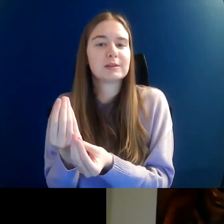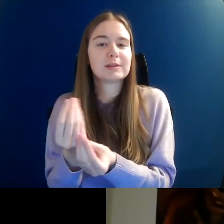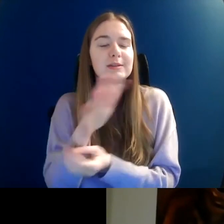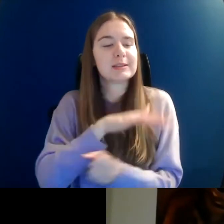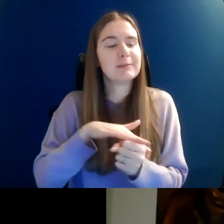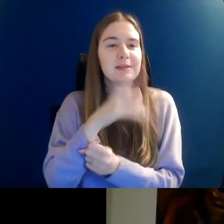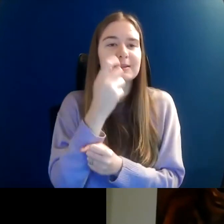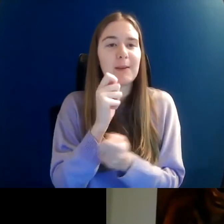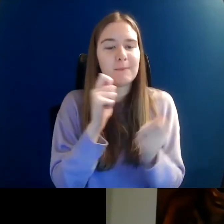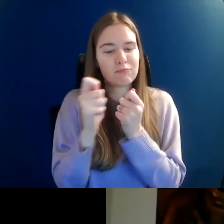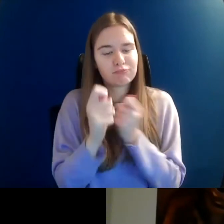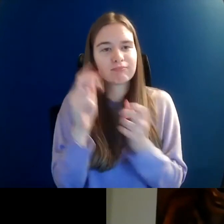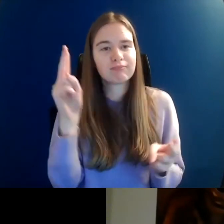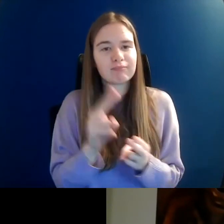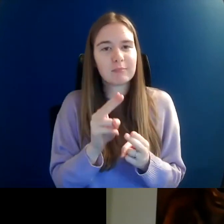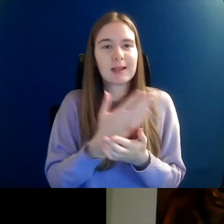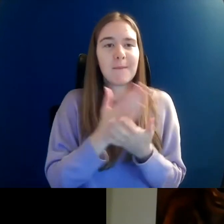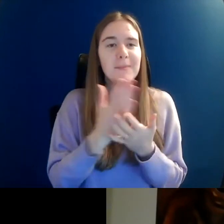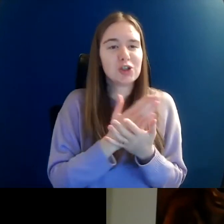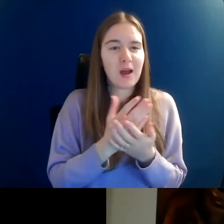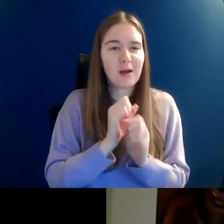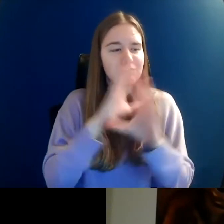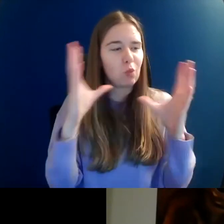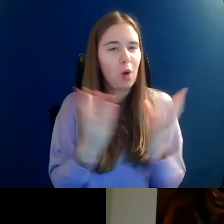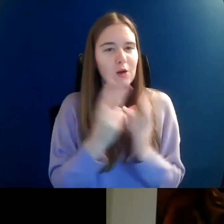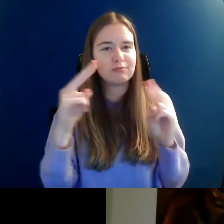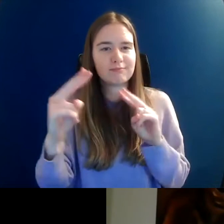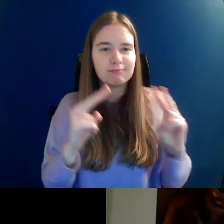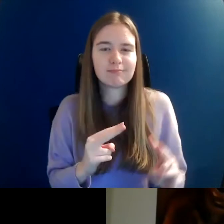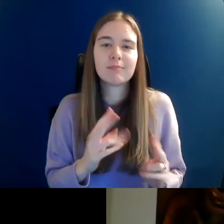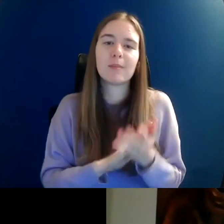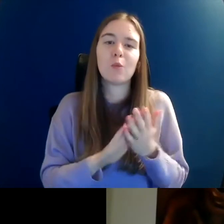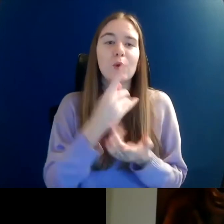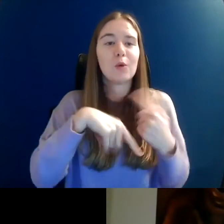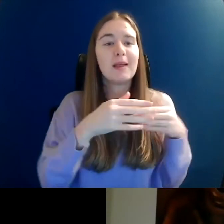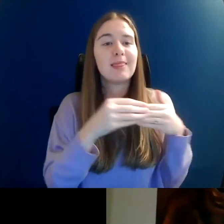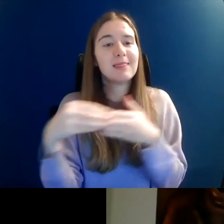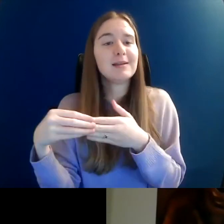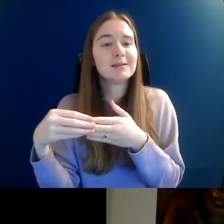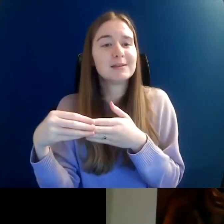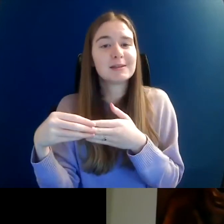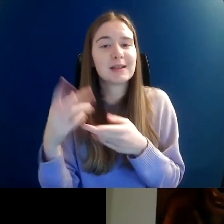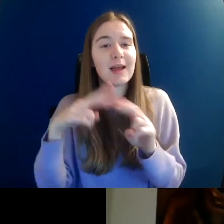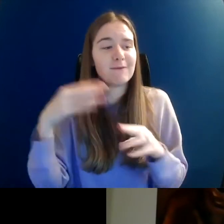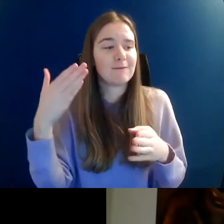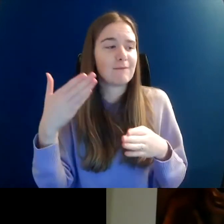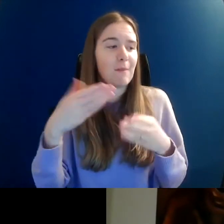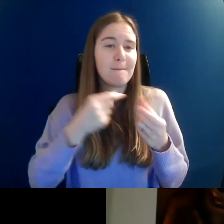they could be shown and shared around the world, and be leading forces, if these methods work. Being the design city of Scotland